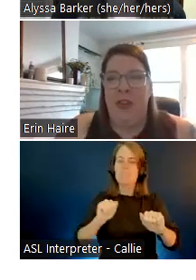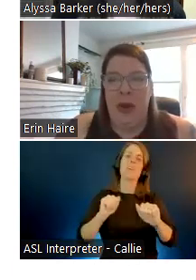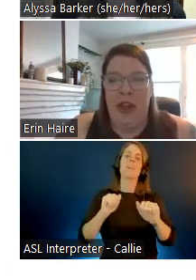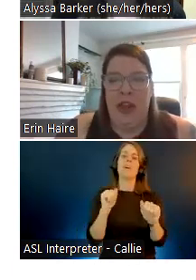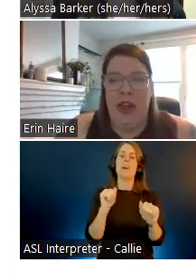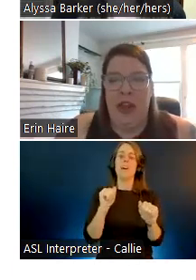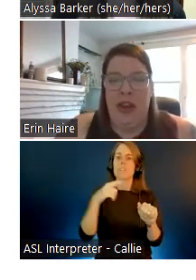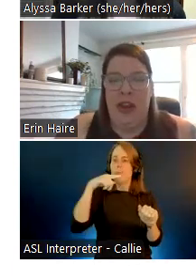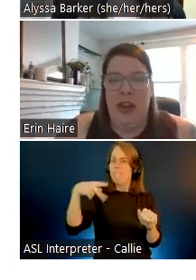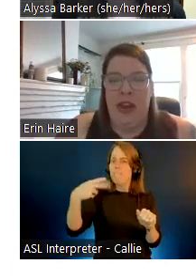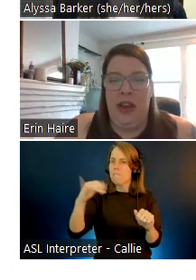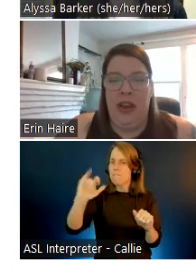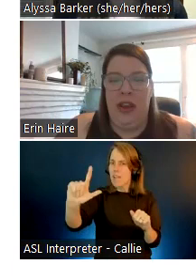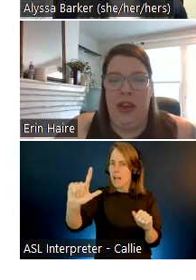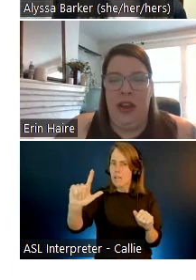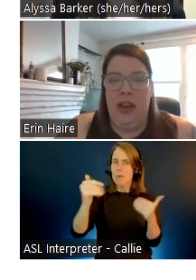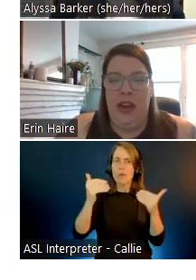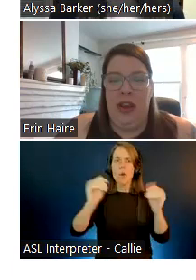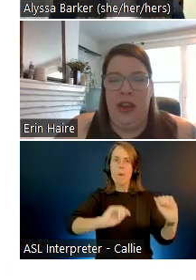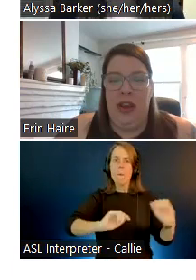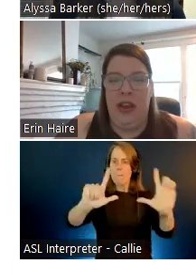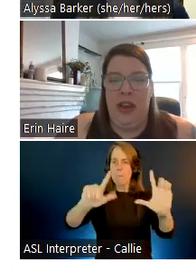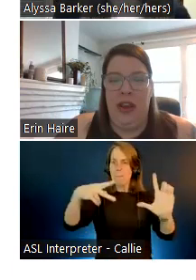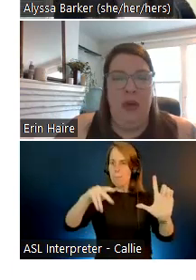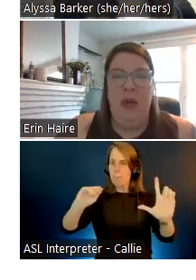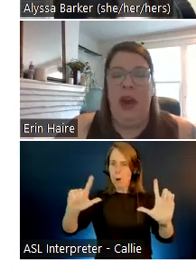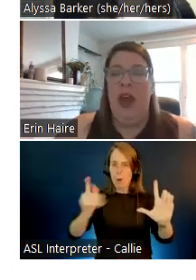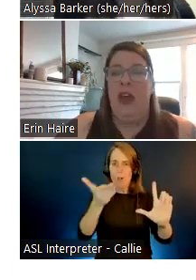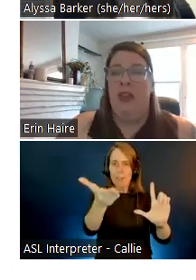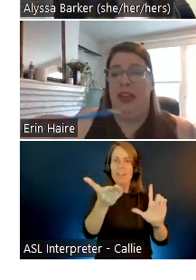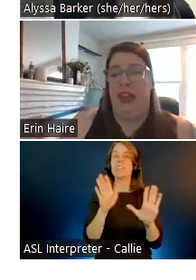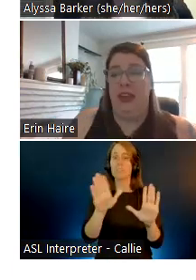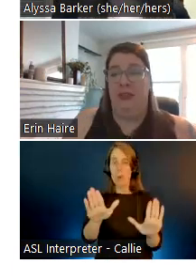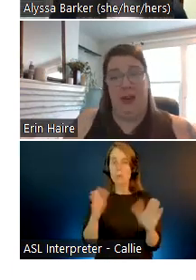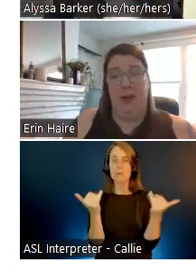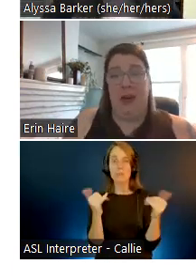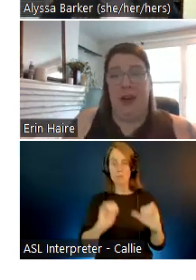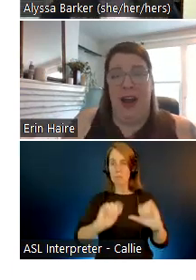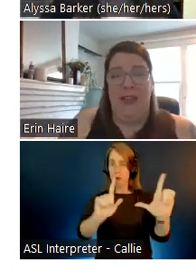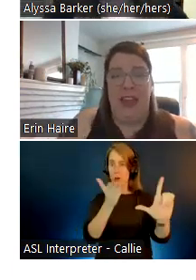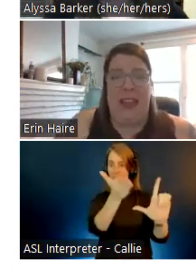if we could go ahead and get that poll up um we would like to know if you the viewer